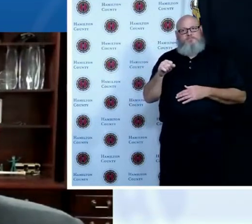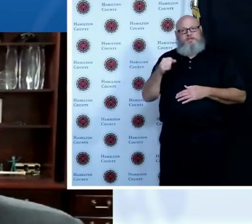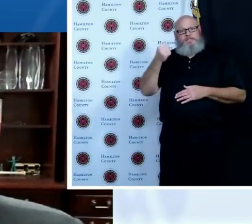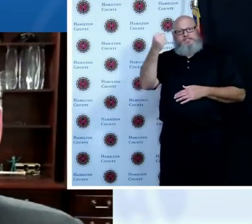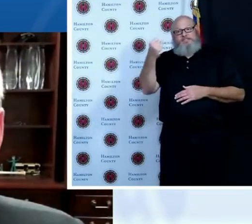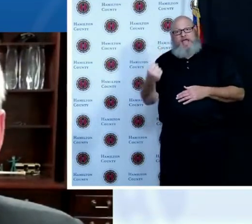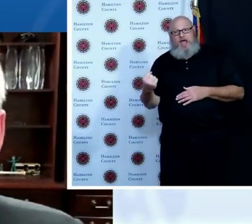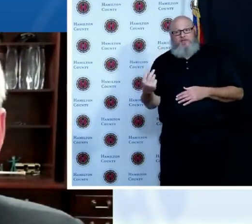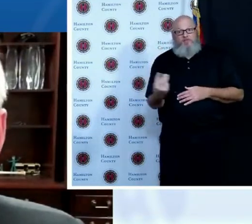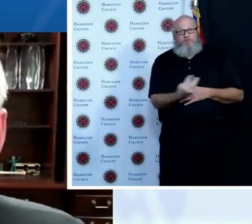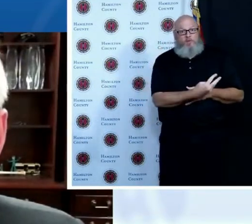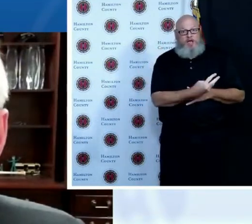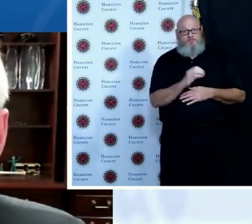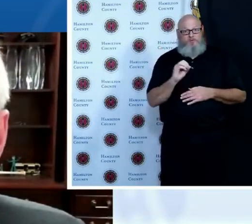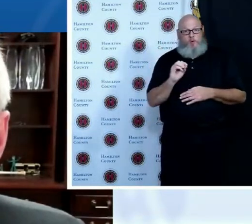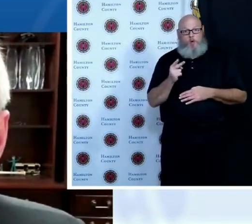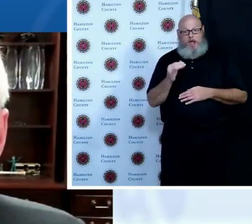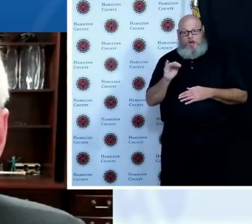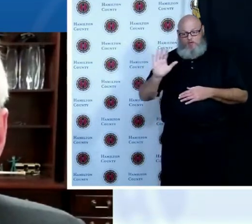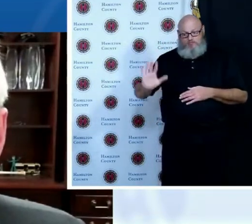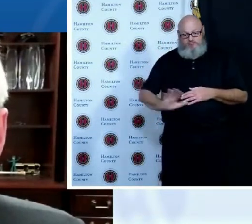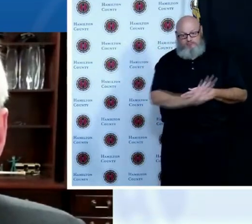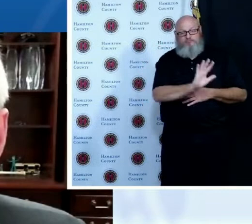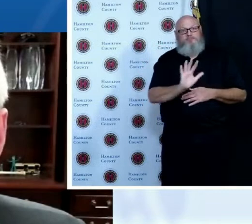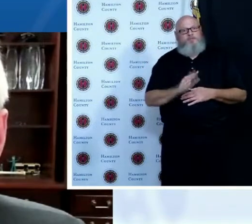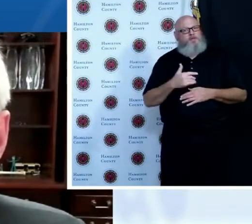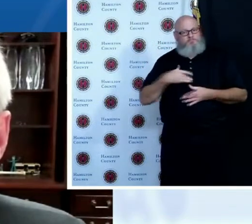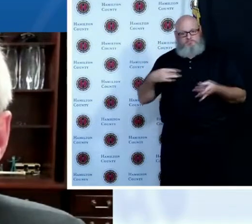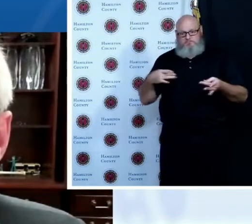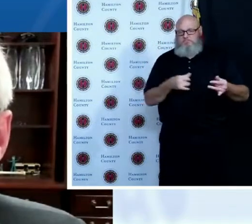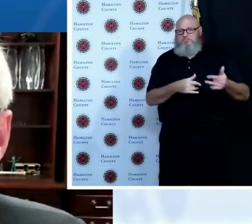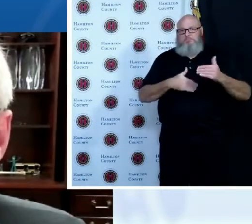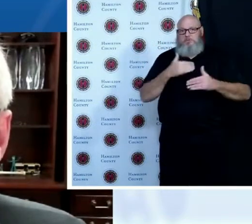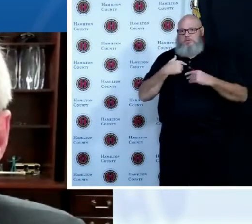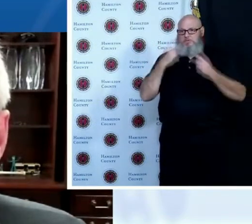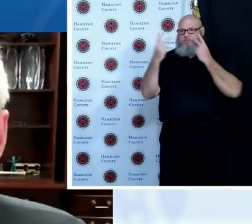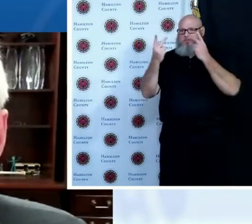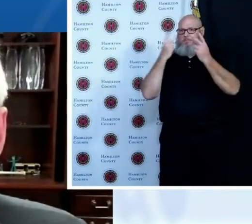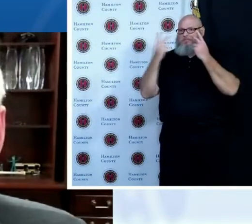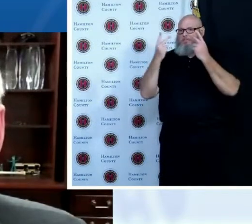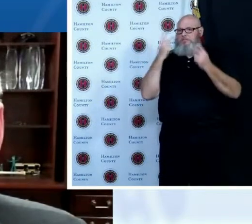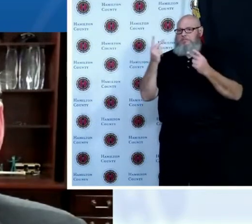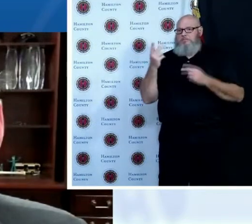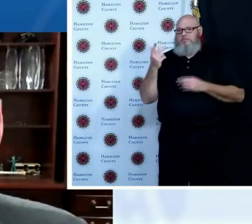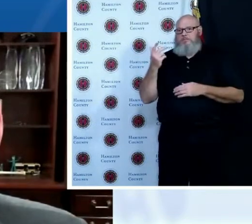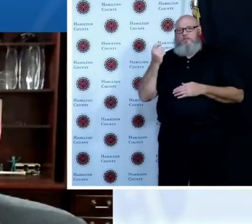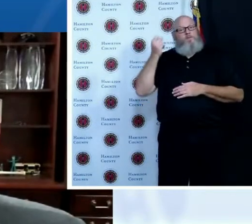really the limiter has been the availability of the actual vaccine the other thing that happens